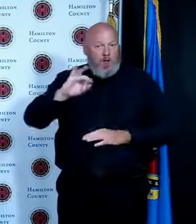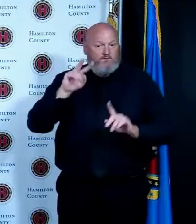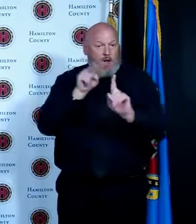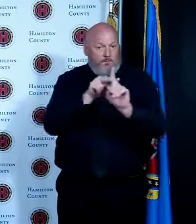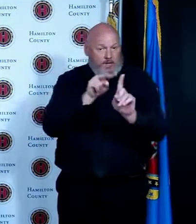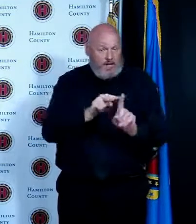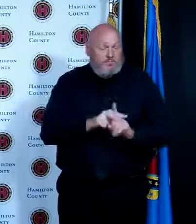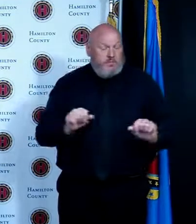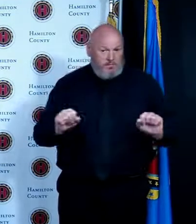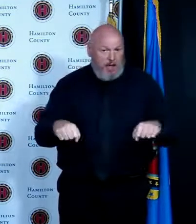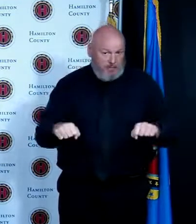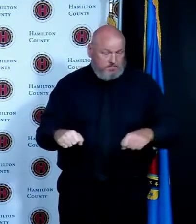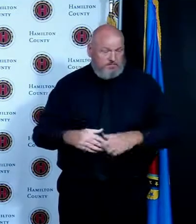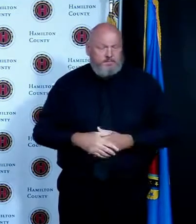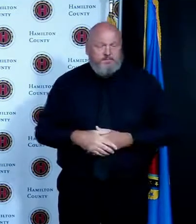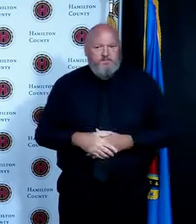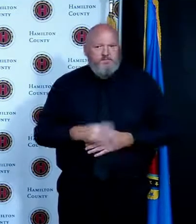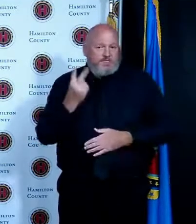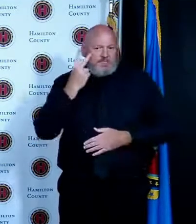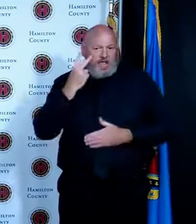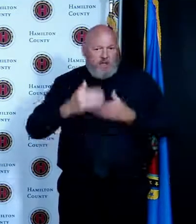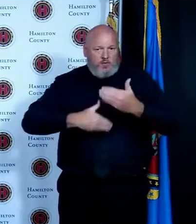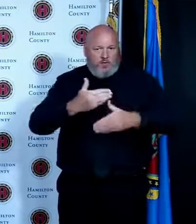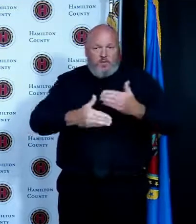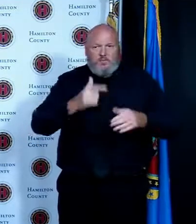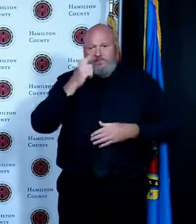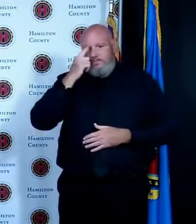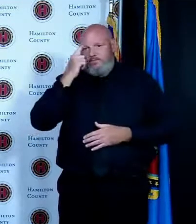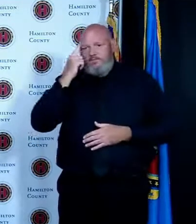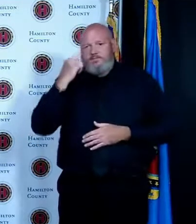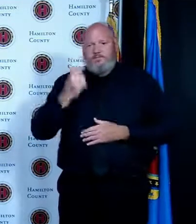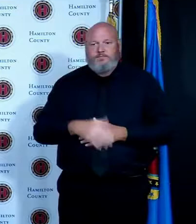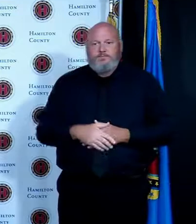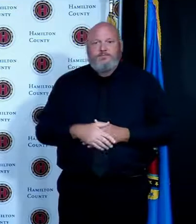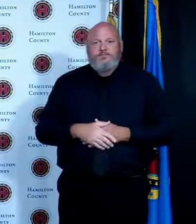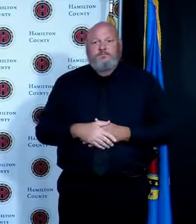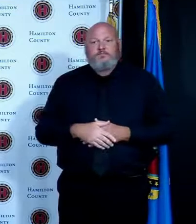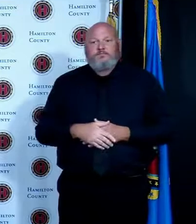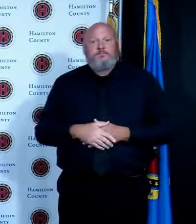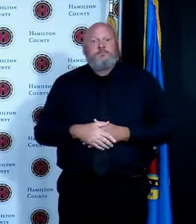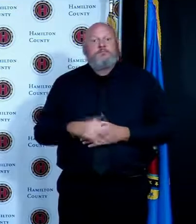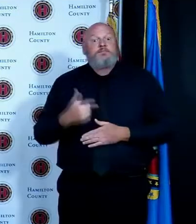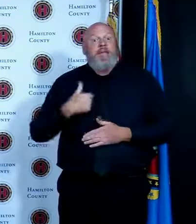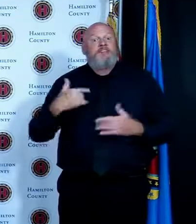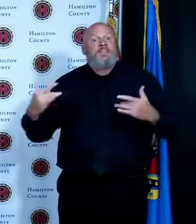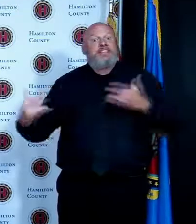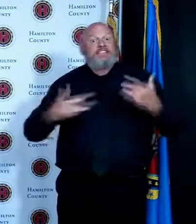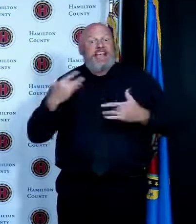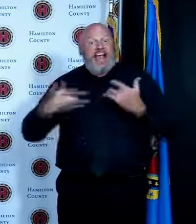county residents and millions across Ohio and other and outside our region and really throughout the nation